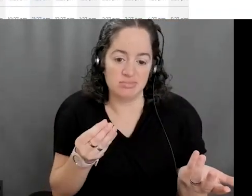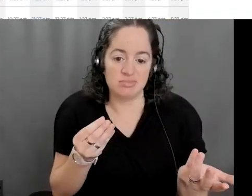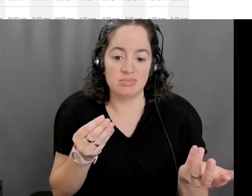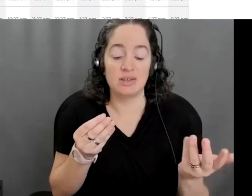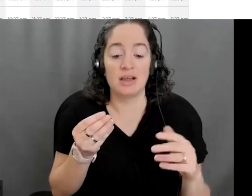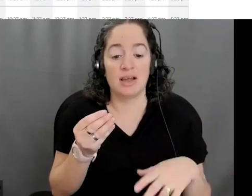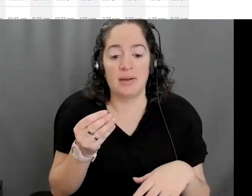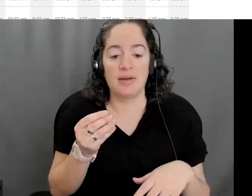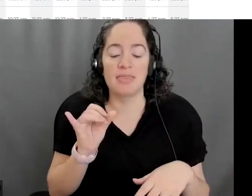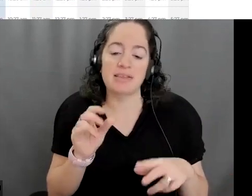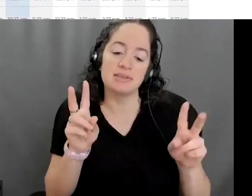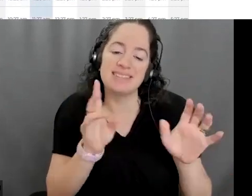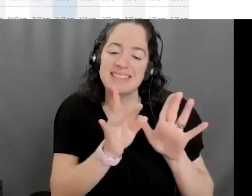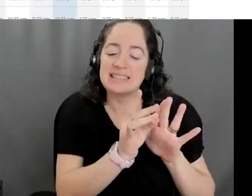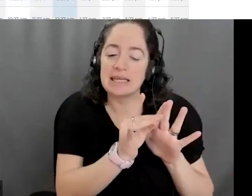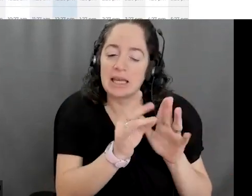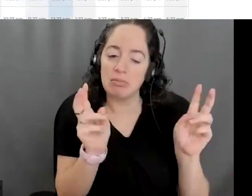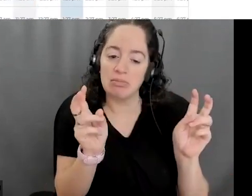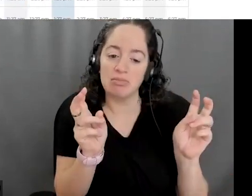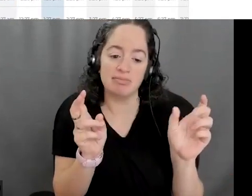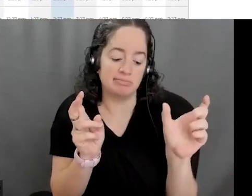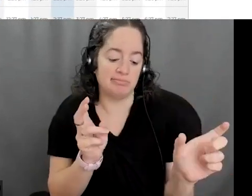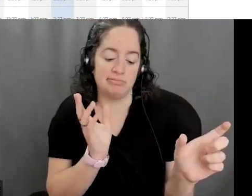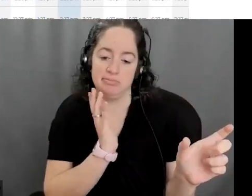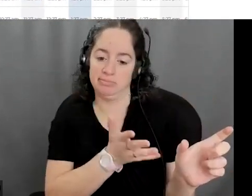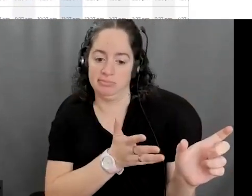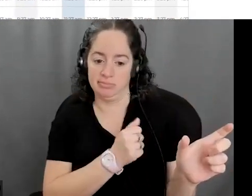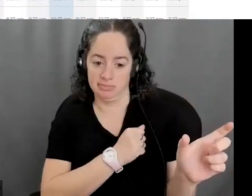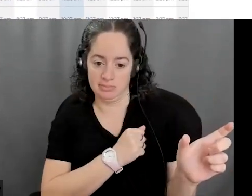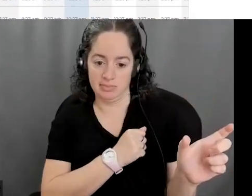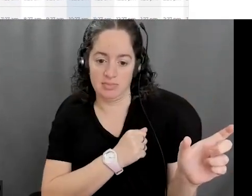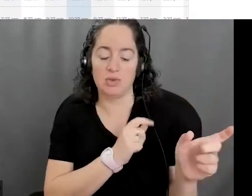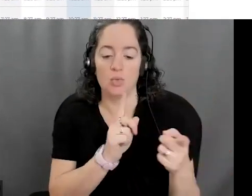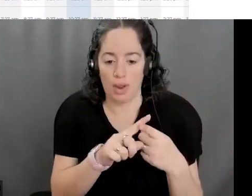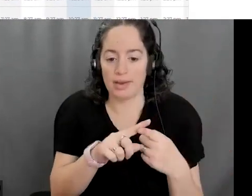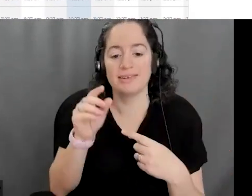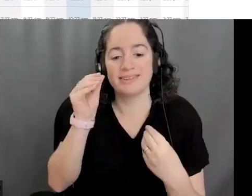is sticky and just sits there and doesn't get scrolled while the data table itself does get scrolled.